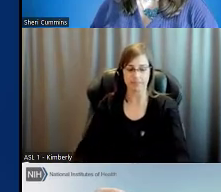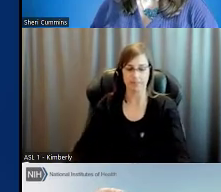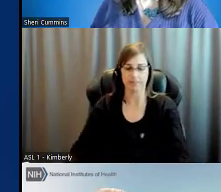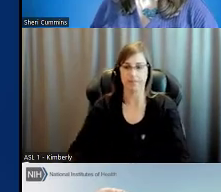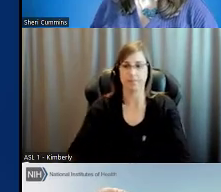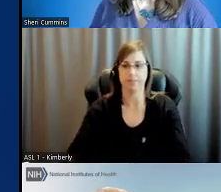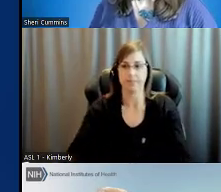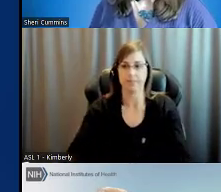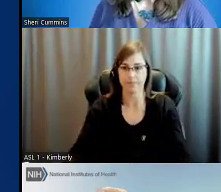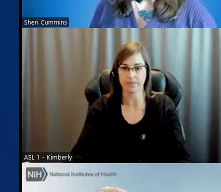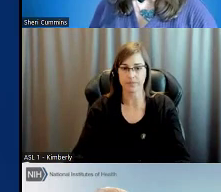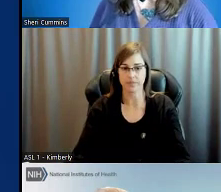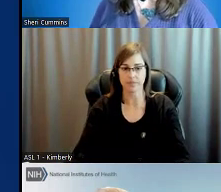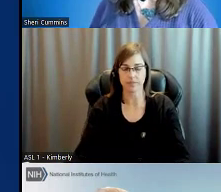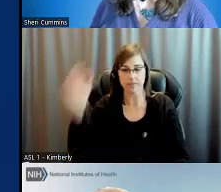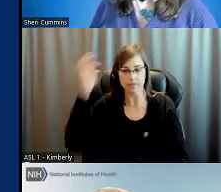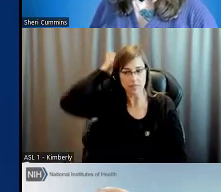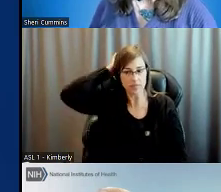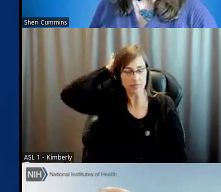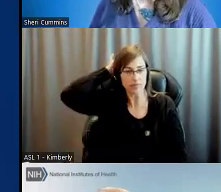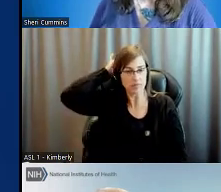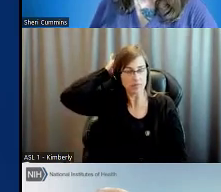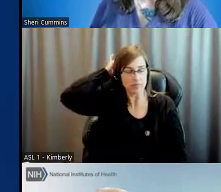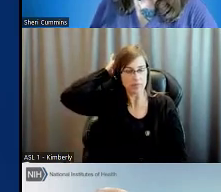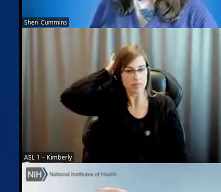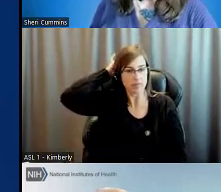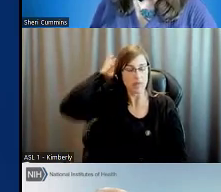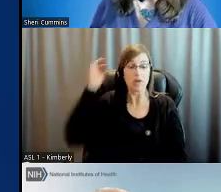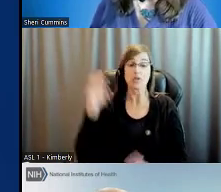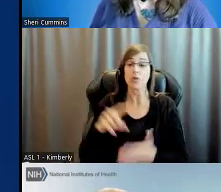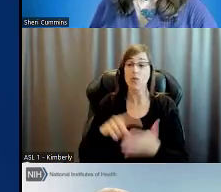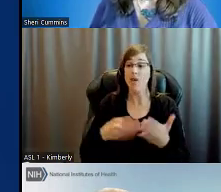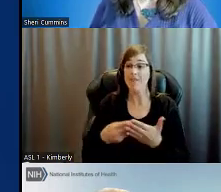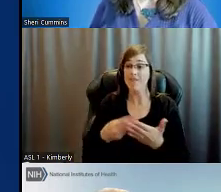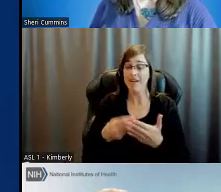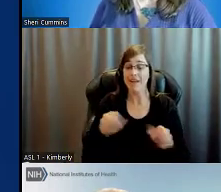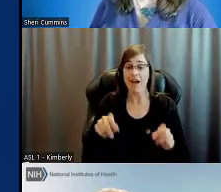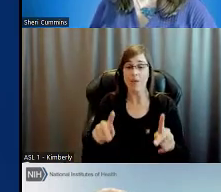Sheri Cummins: All righty. So what funding opportunities are available, and how can I find them?